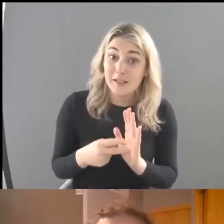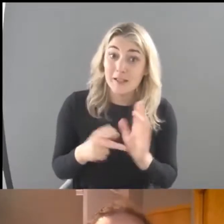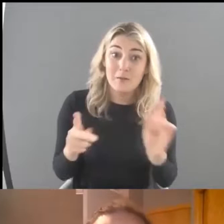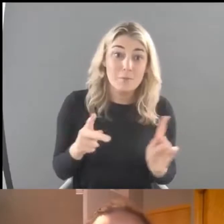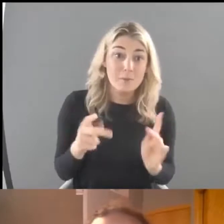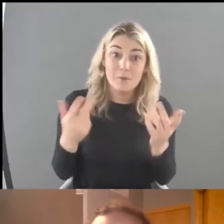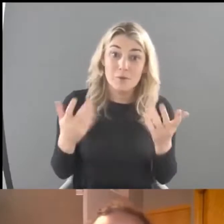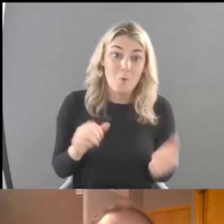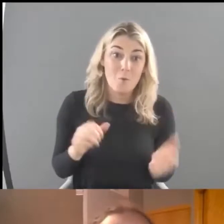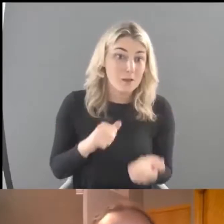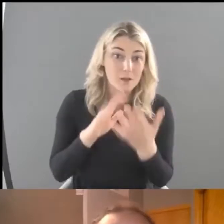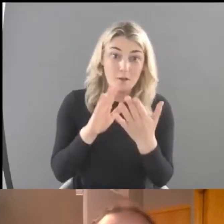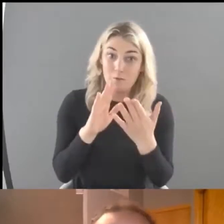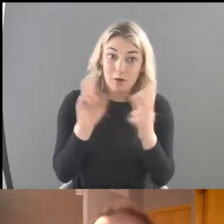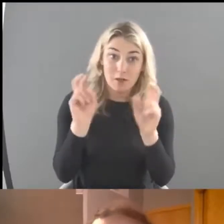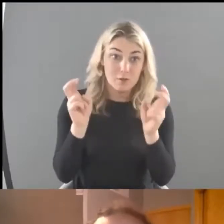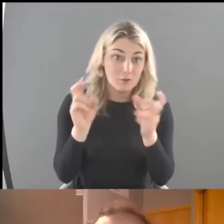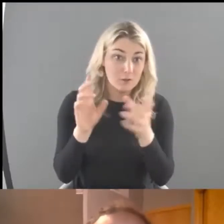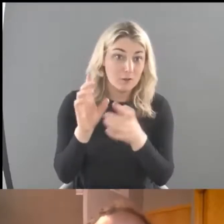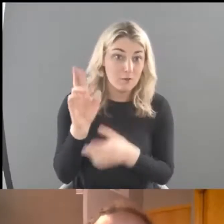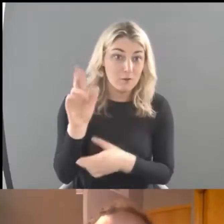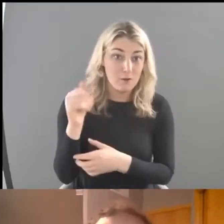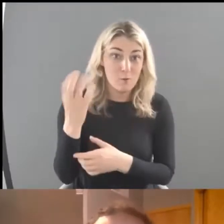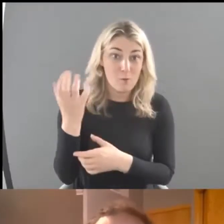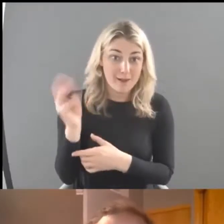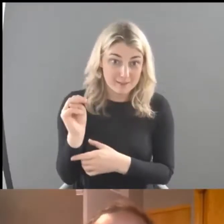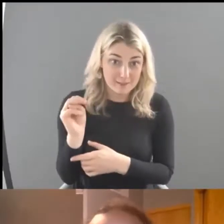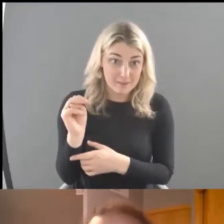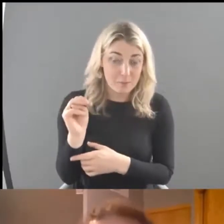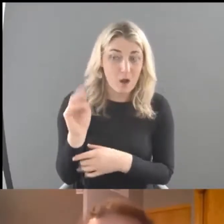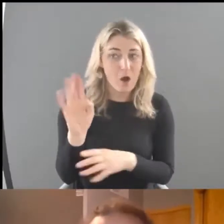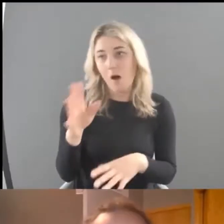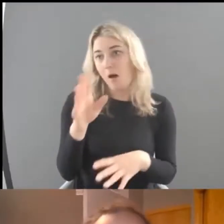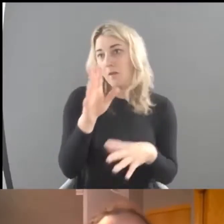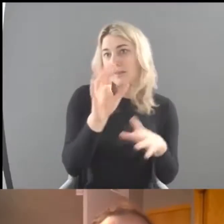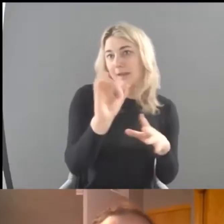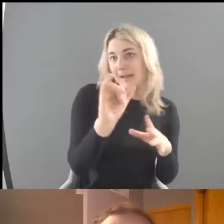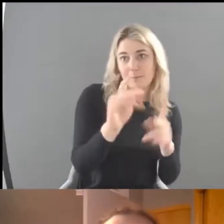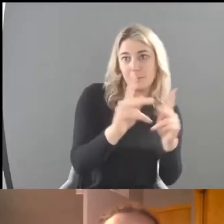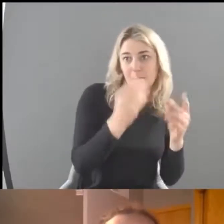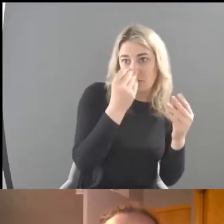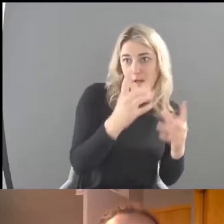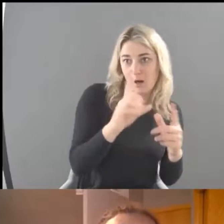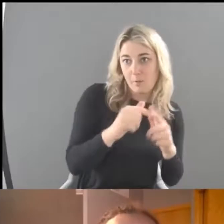they do. That people don't care about our students of different backgrounds, they do. But there is a, I think,